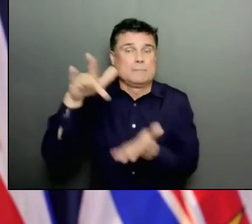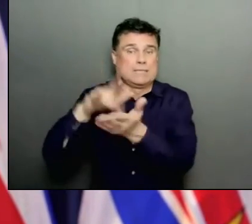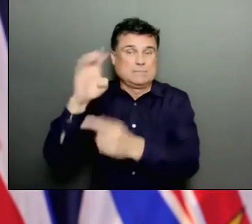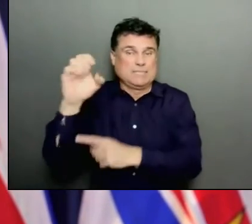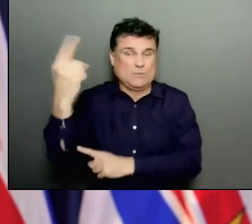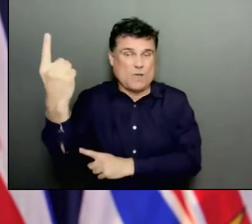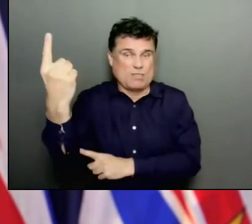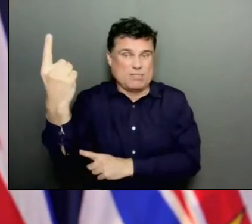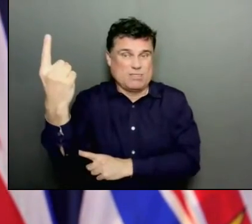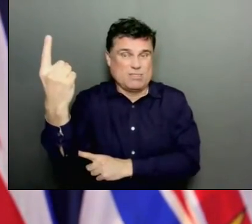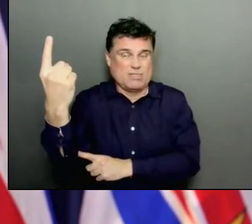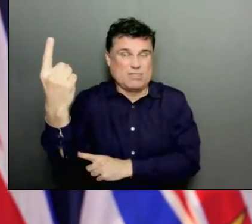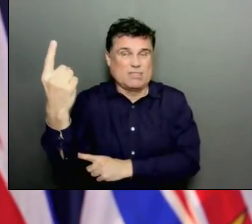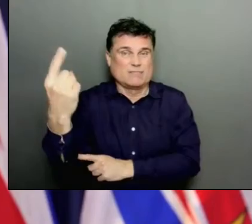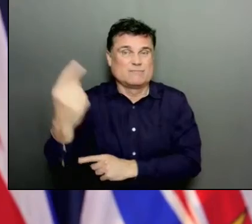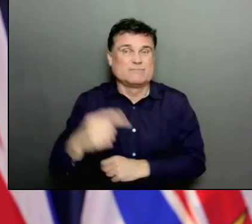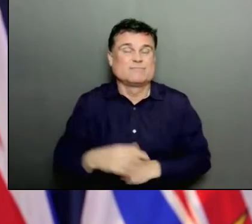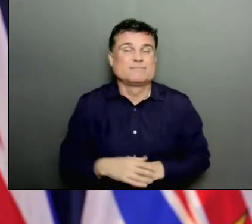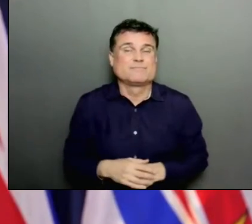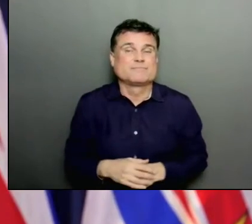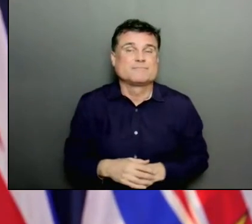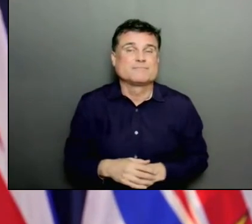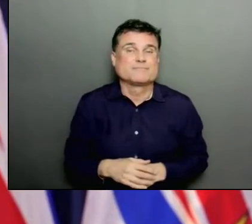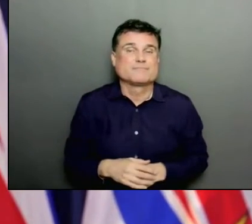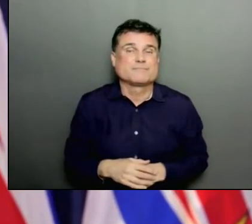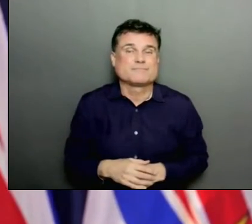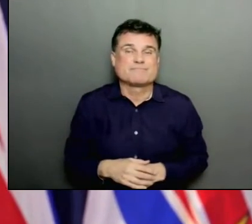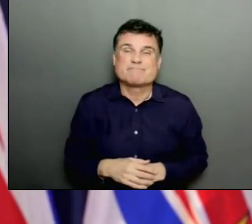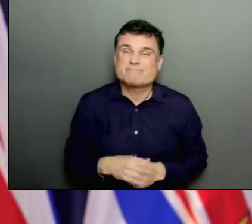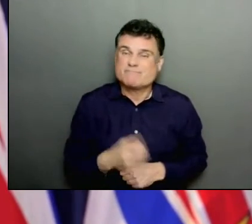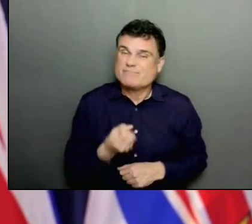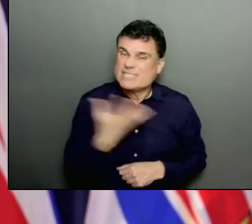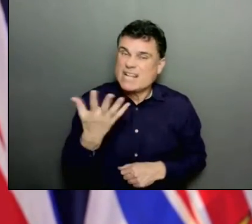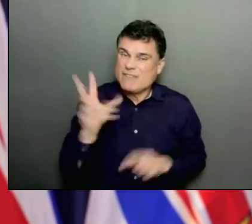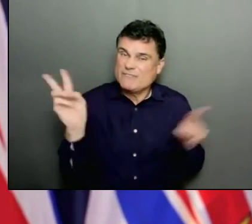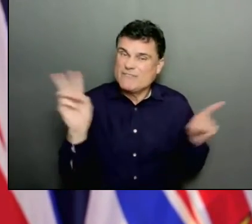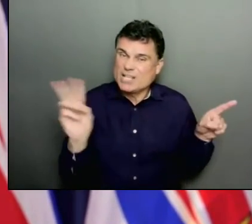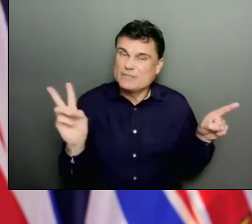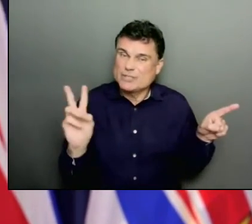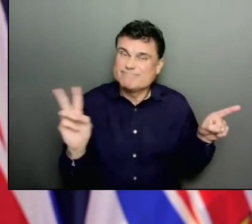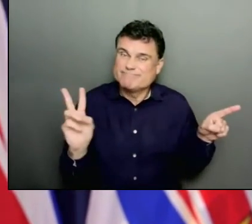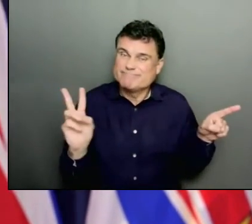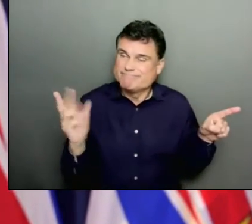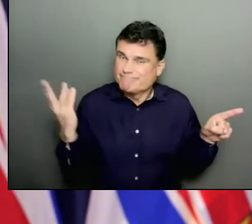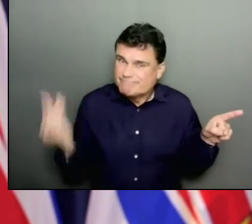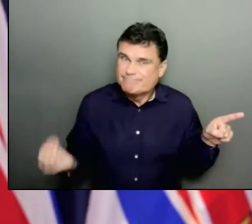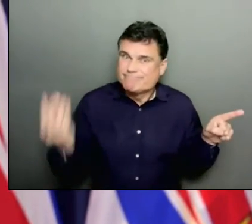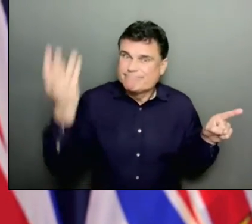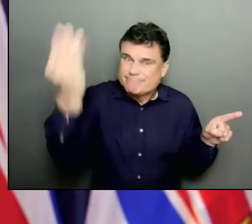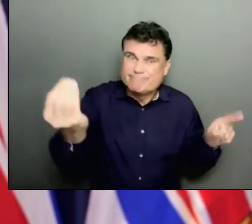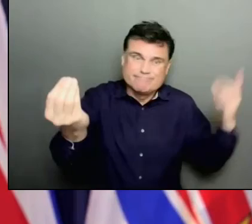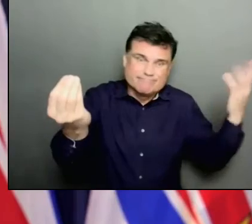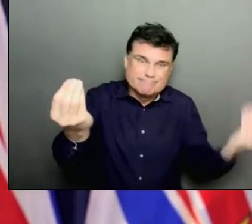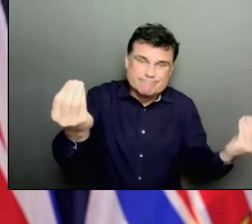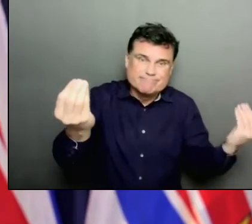hard time of year to suffer loss, I think, because it's often a time of year where we remember one another.